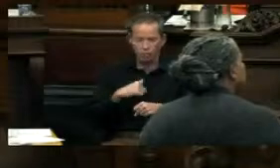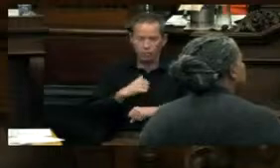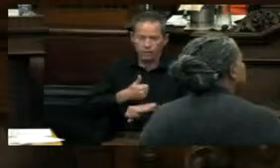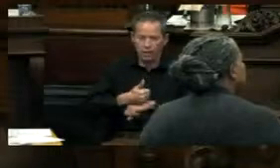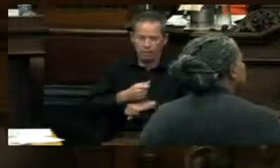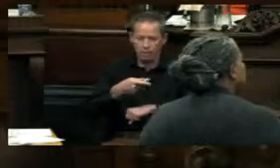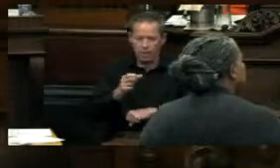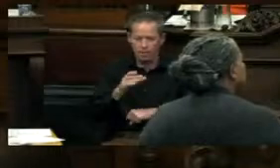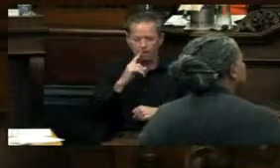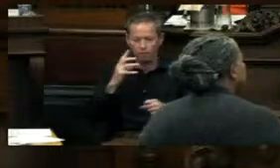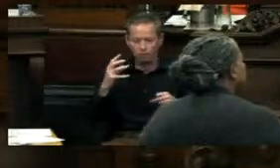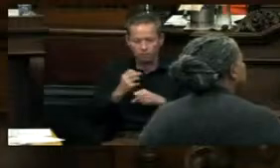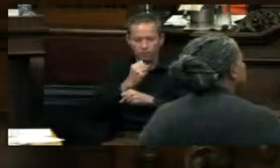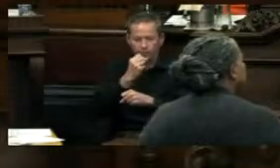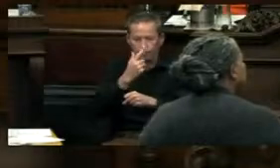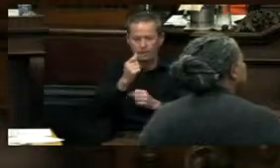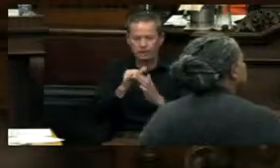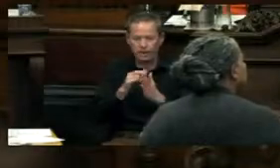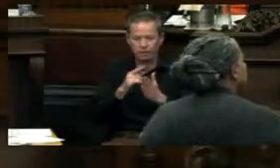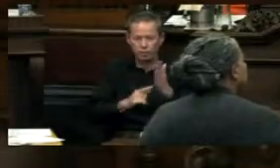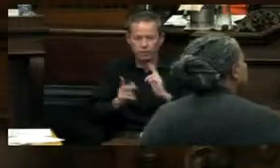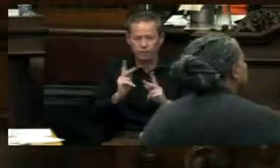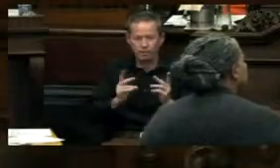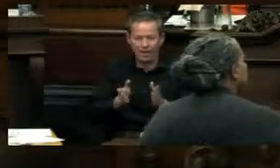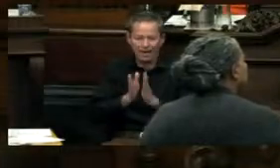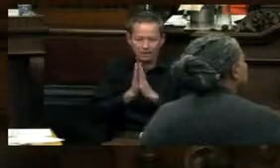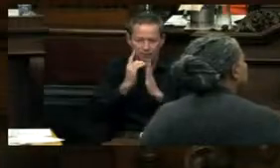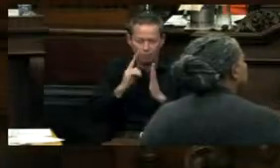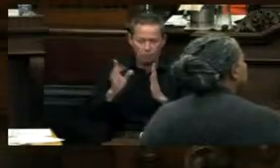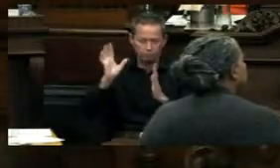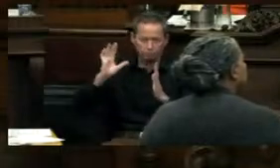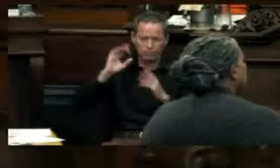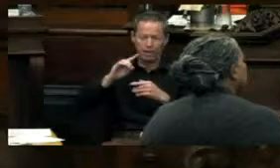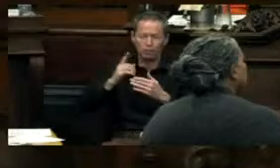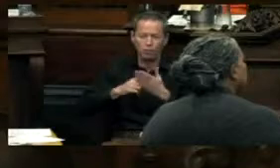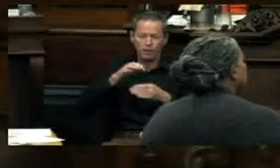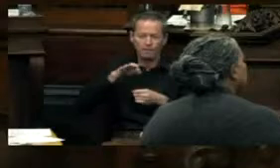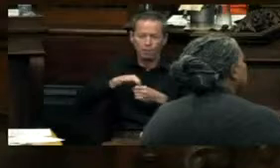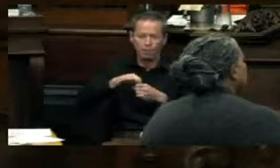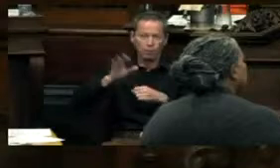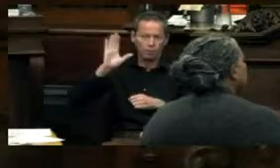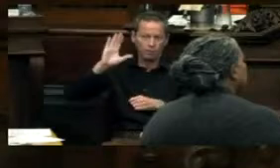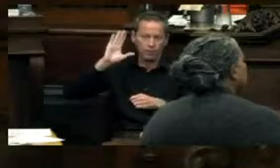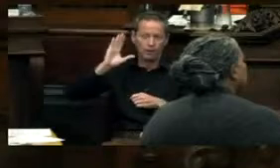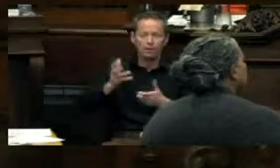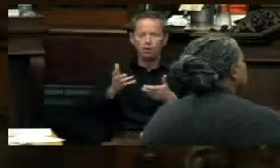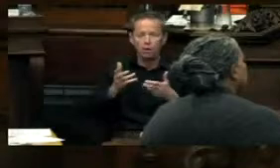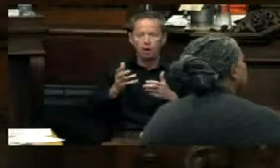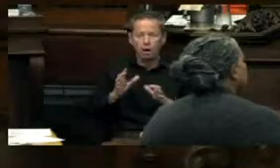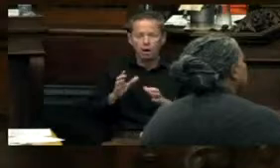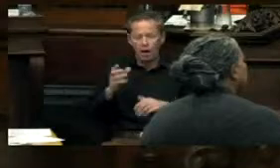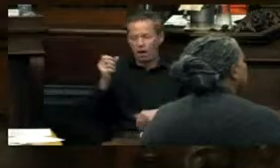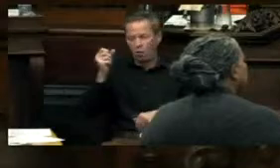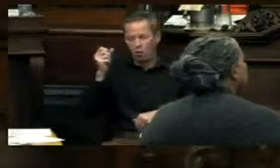have to do our due diligence and our due process and making sure that we set up PAB for victory,